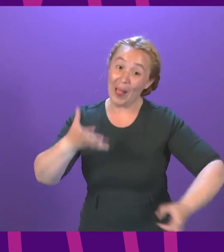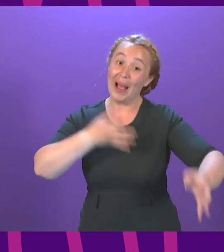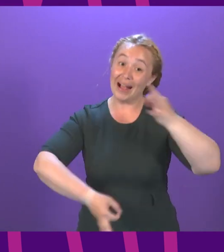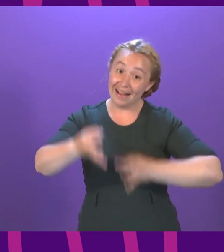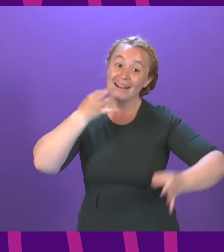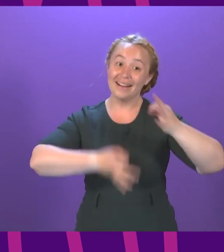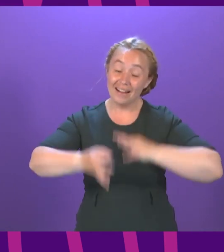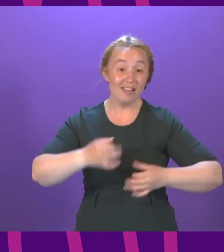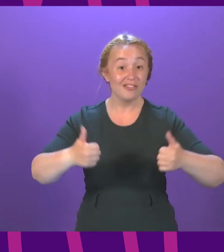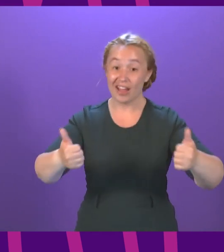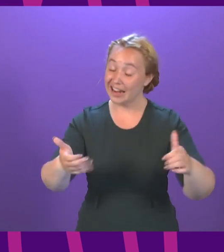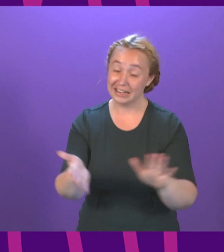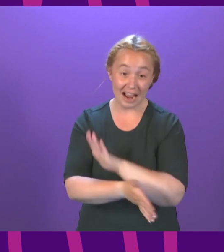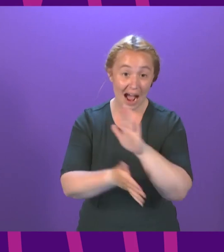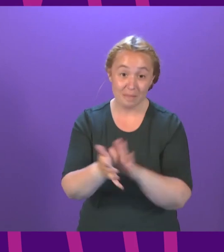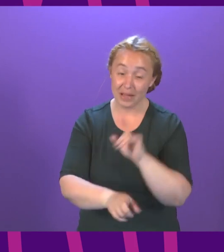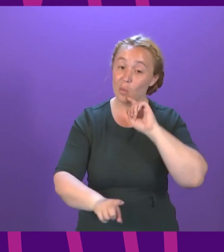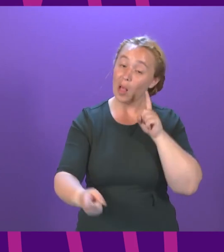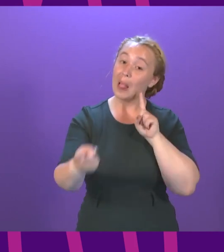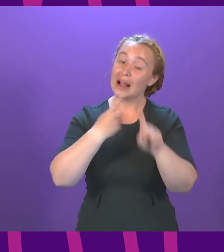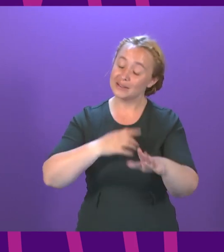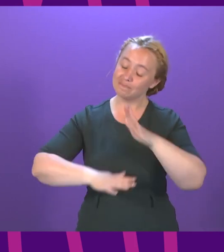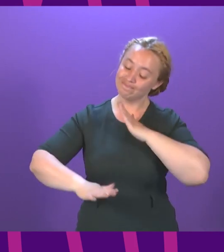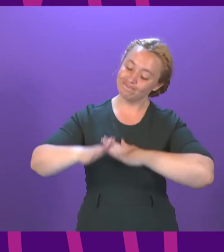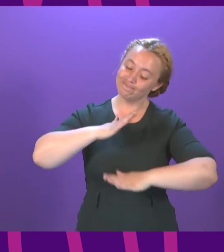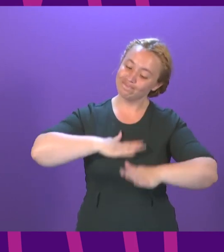legitimately—and I will keep answering them as patiently as I possibly can.